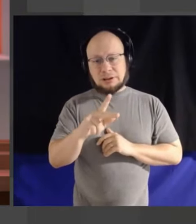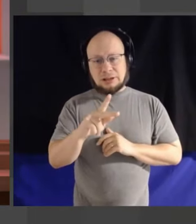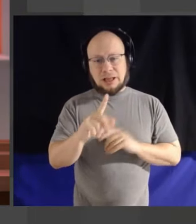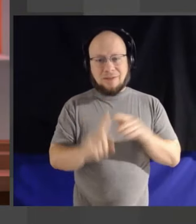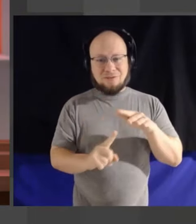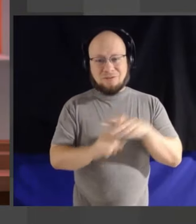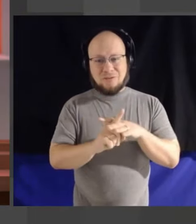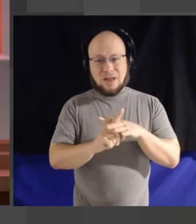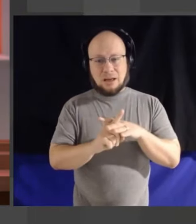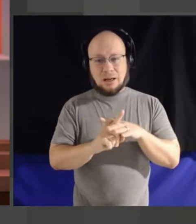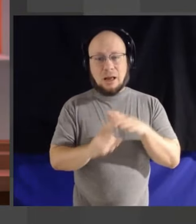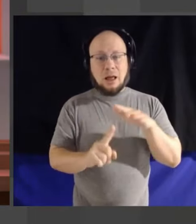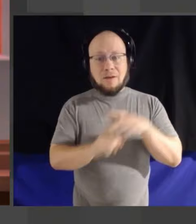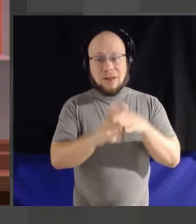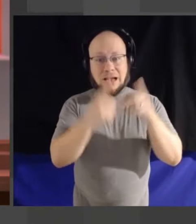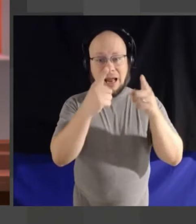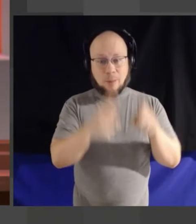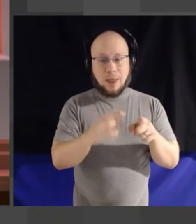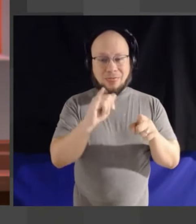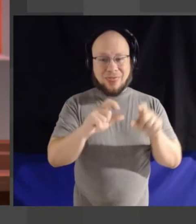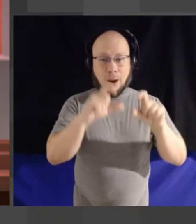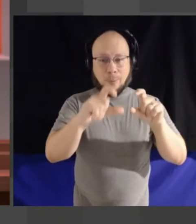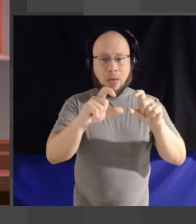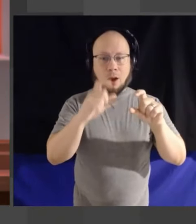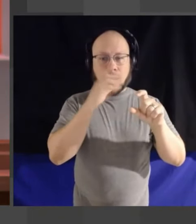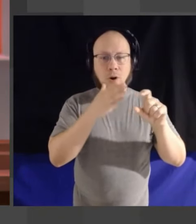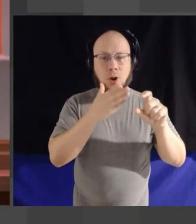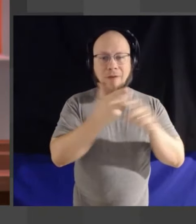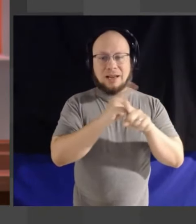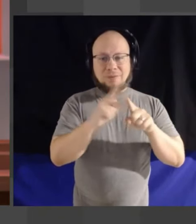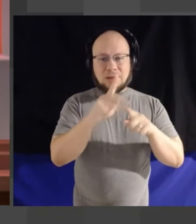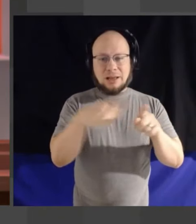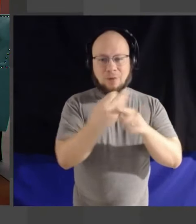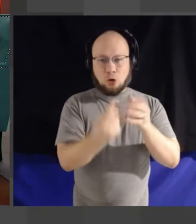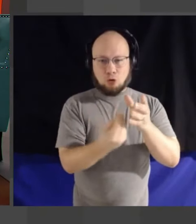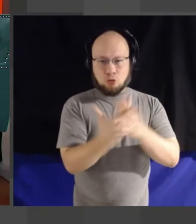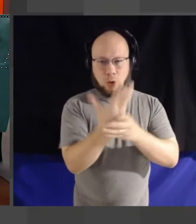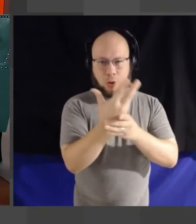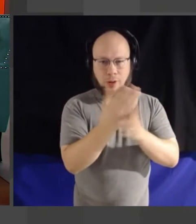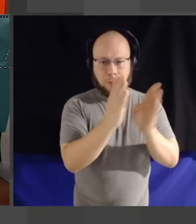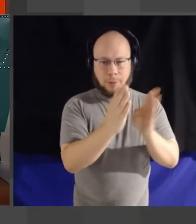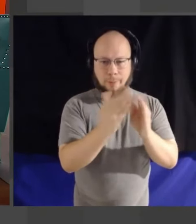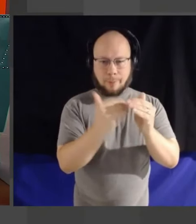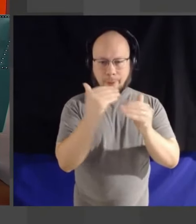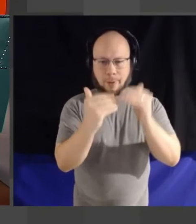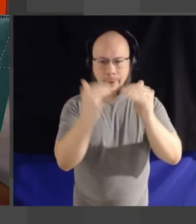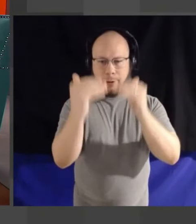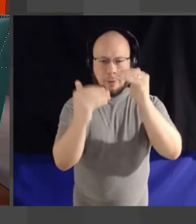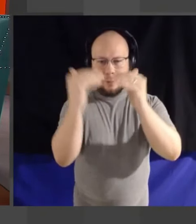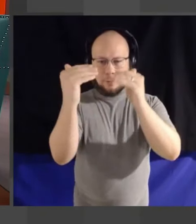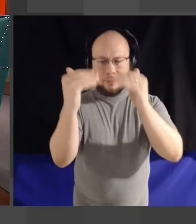THINGS LIKE A TICK EVENT SO AS THAT EVENT IS FIRED YOU CAN MAKE